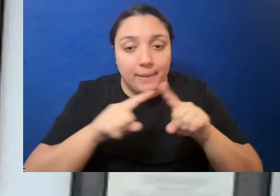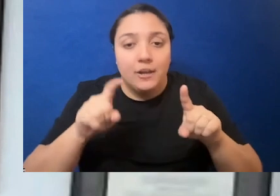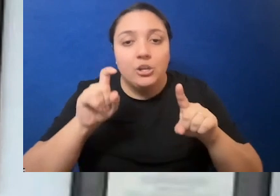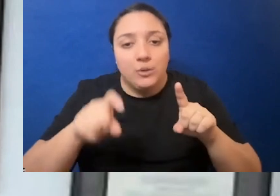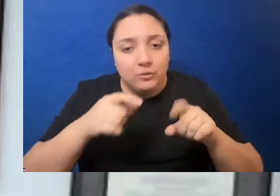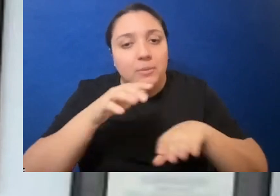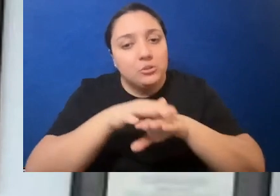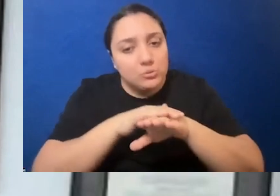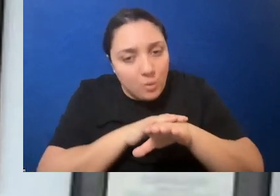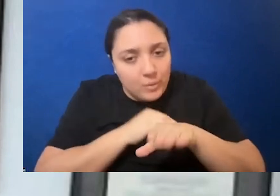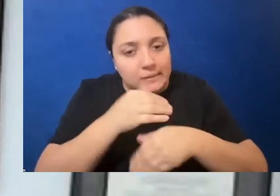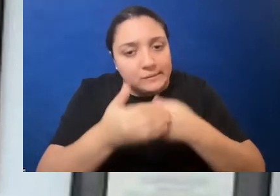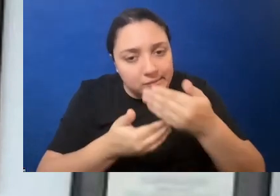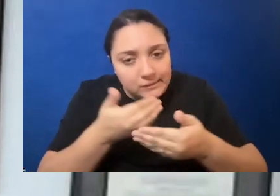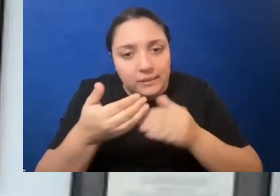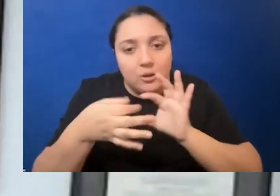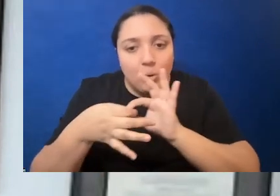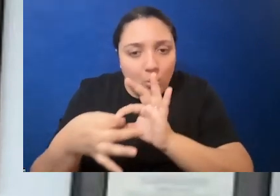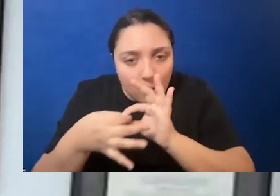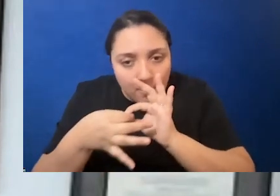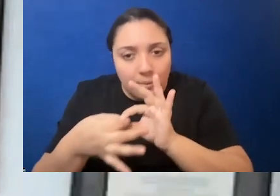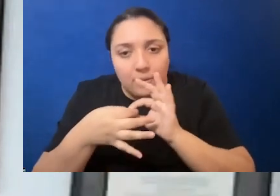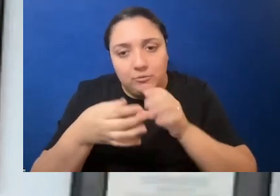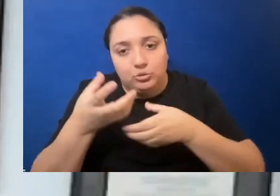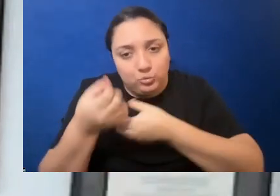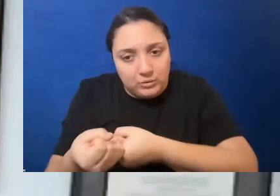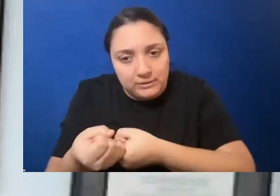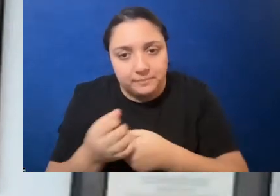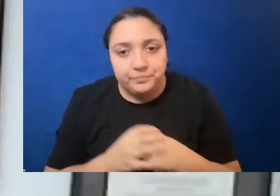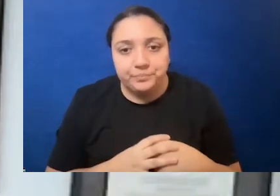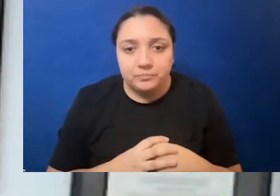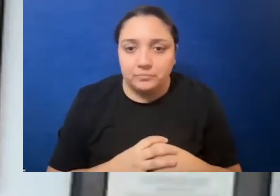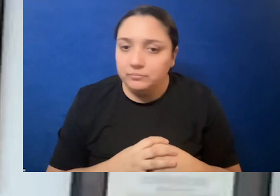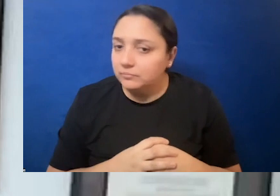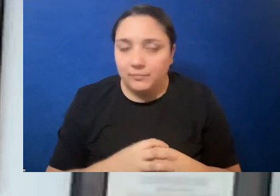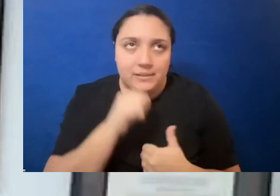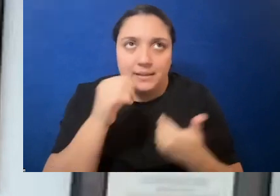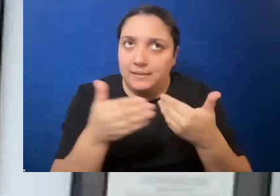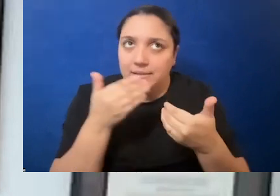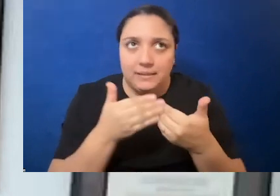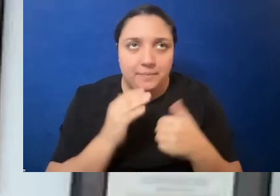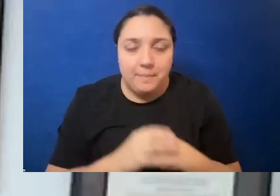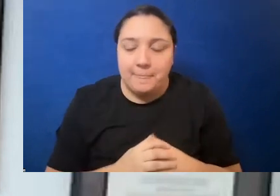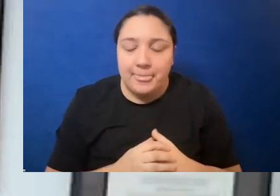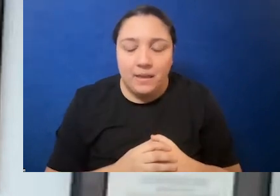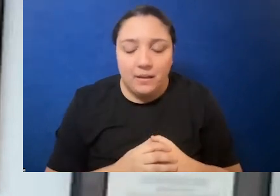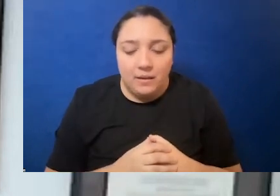YOU HAVE TO TAKE IT SLOWLY AND COOPERATIVELY AND BUILD THE